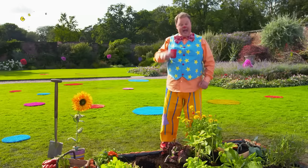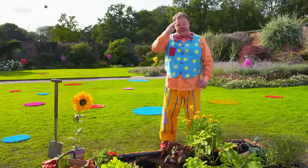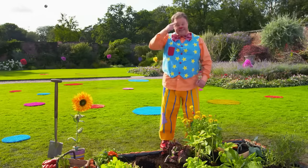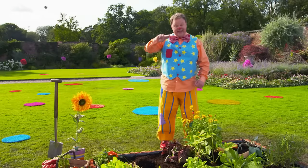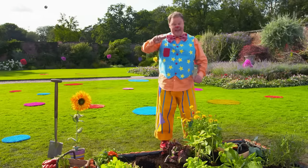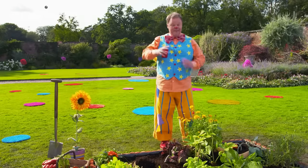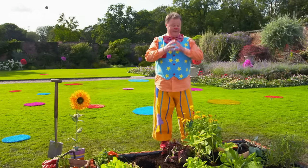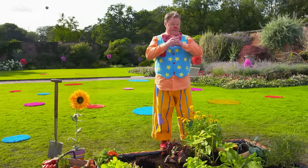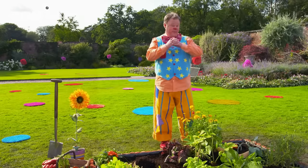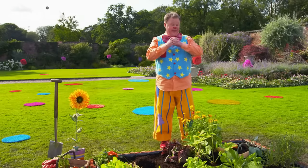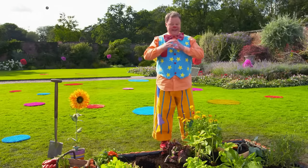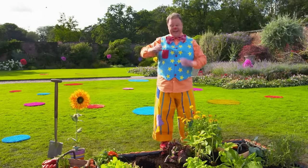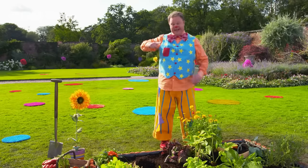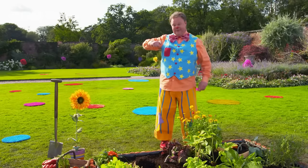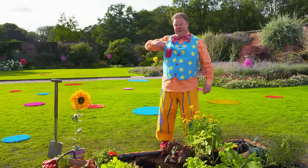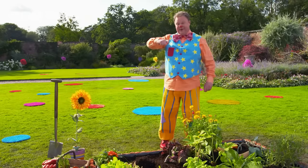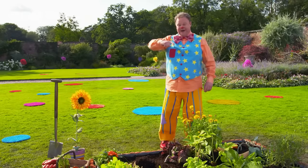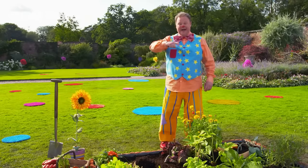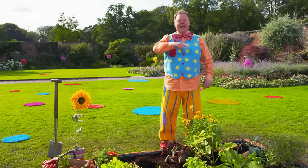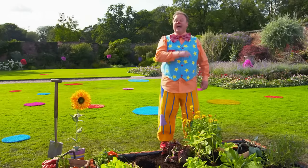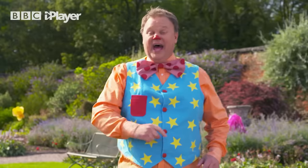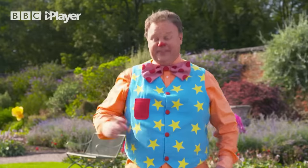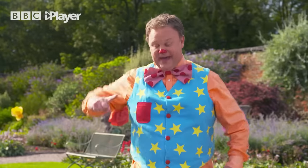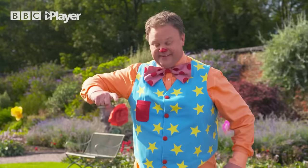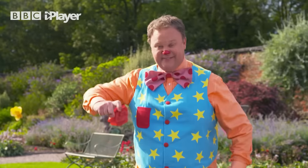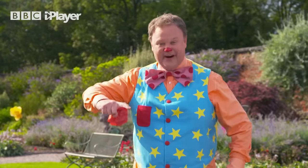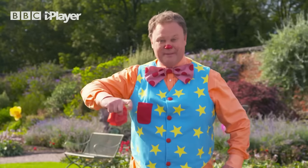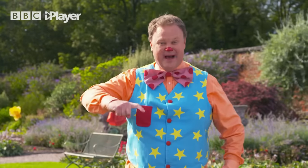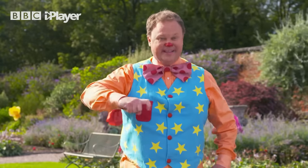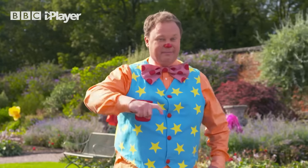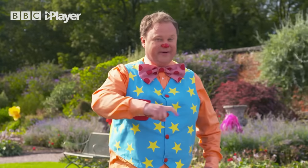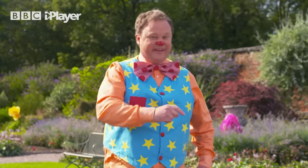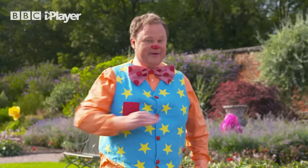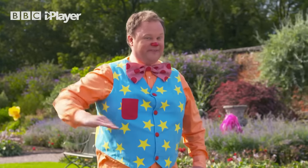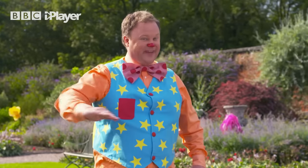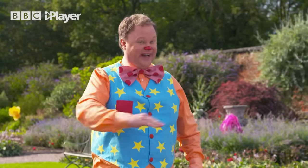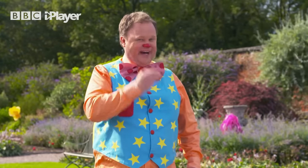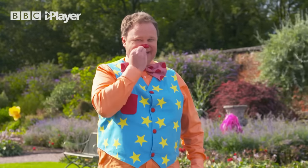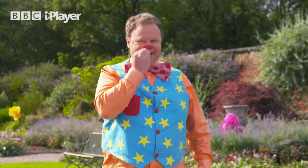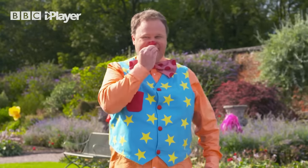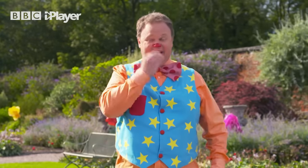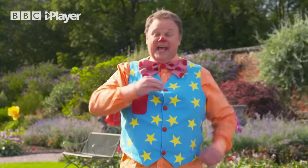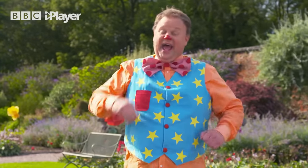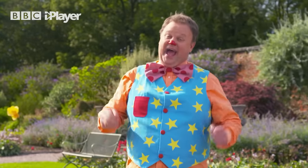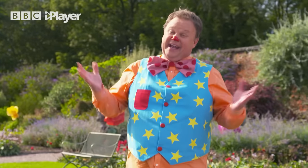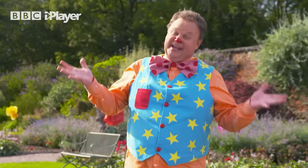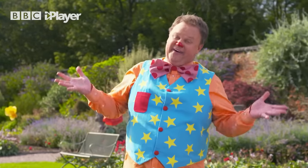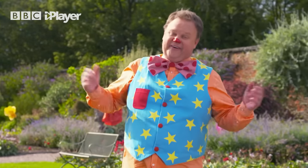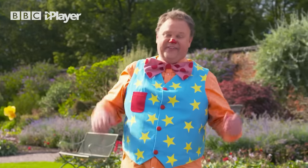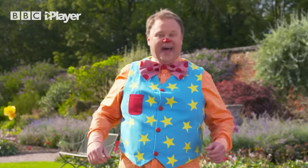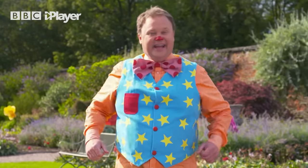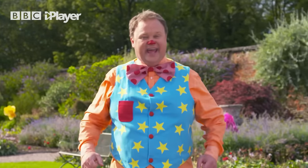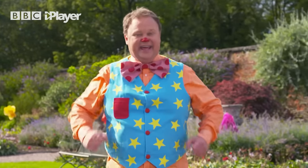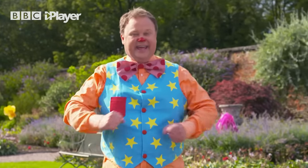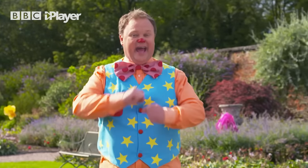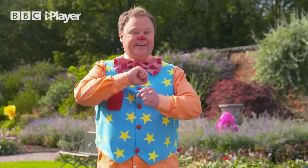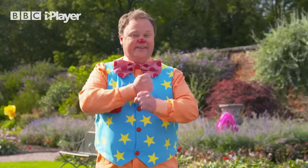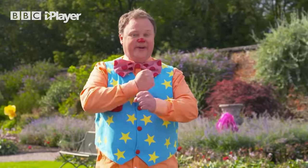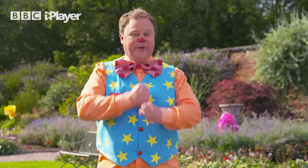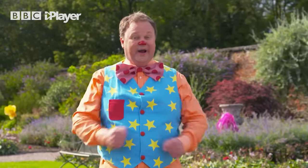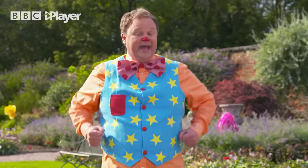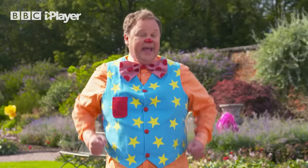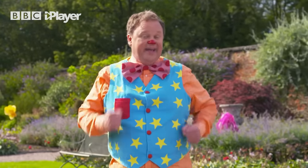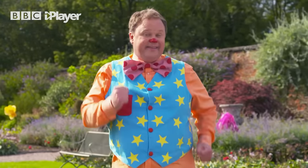and his name is wiggly woo there's a worm at the bottom of the garden and all that he can do is